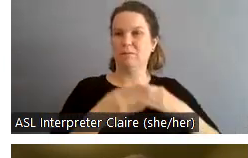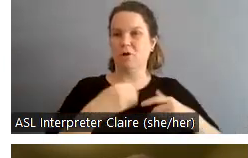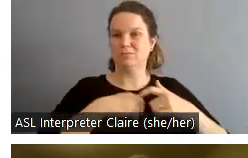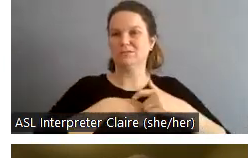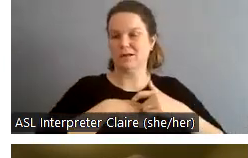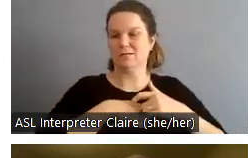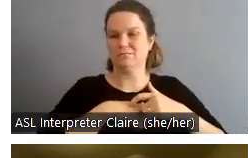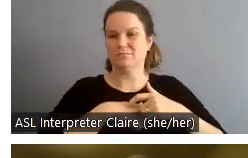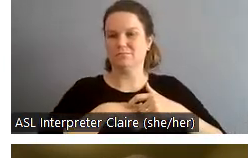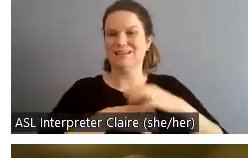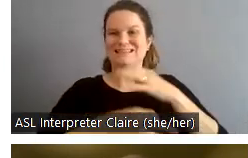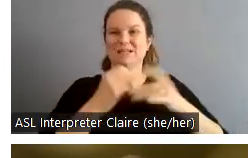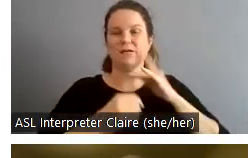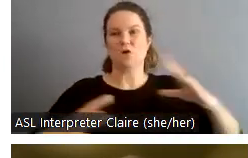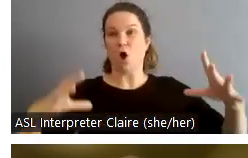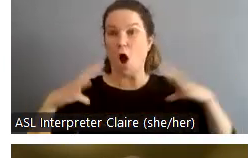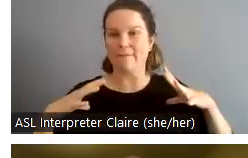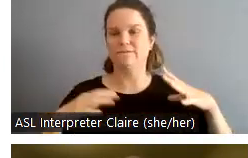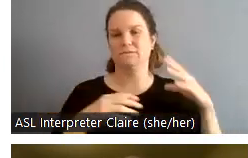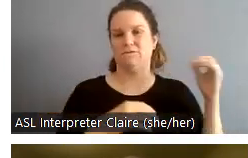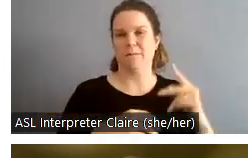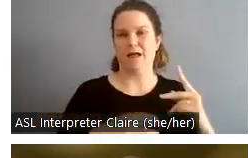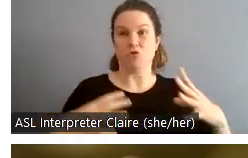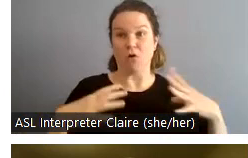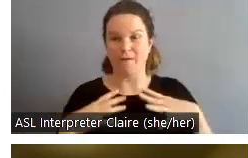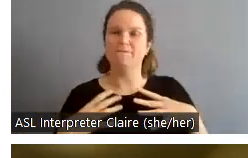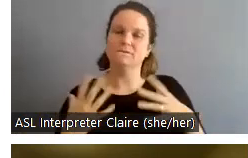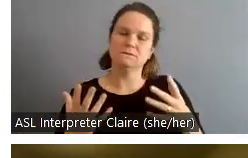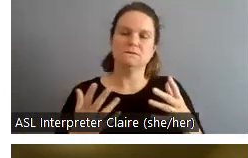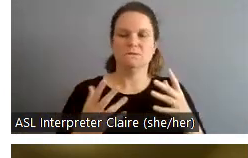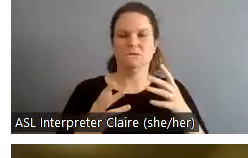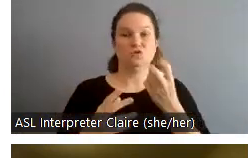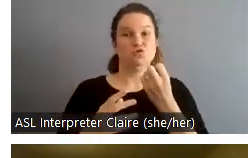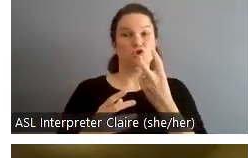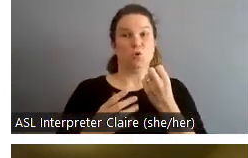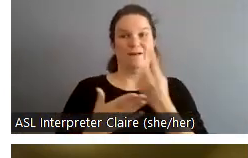as opposed to episodically. So, those are,